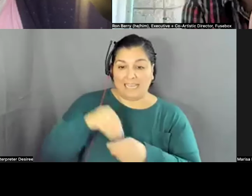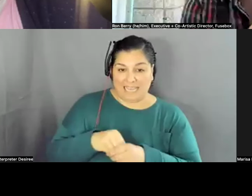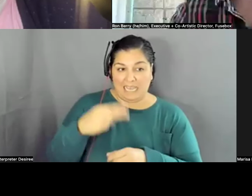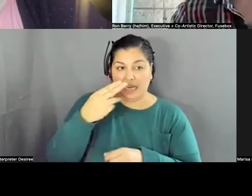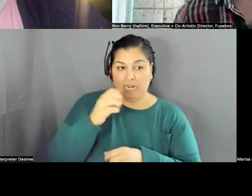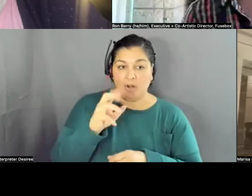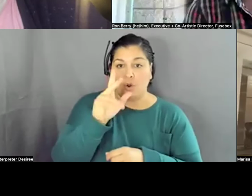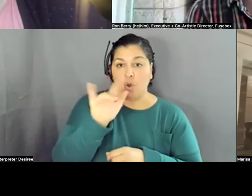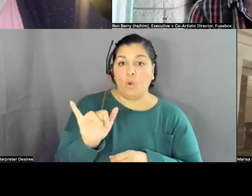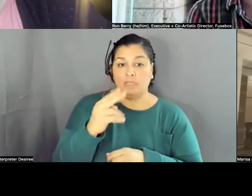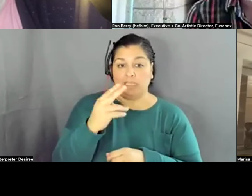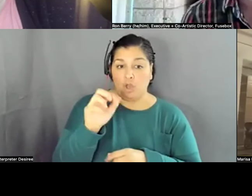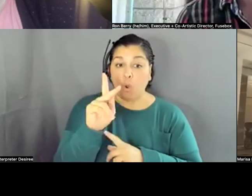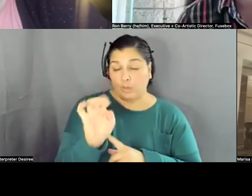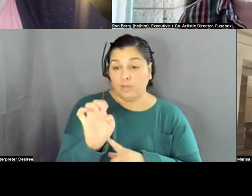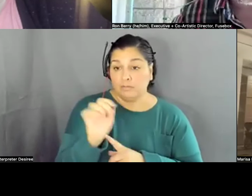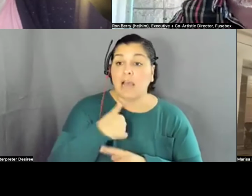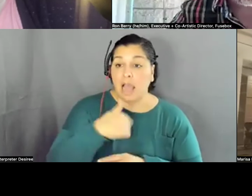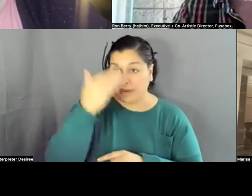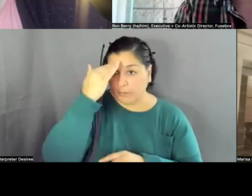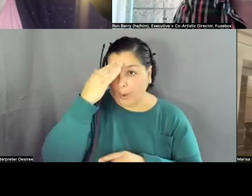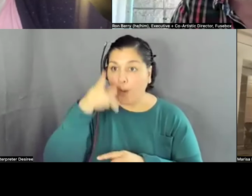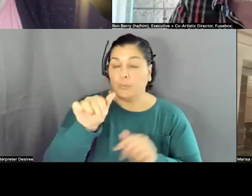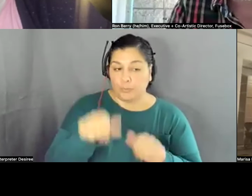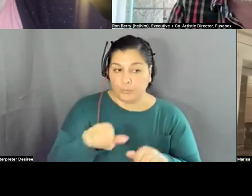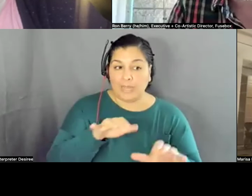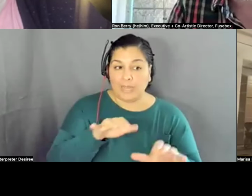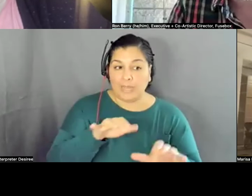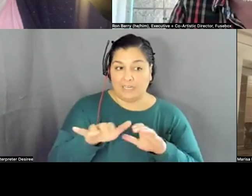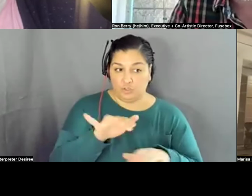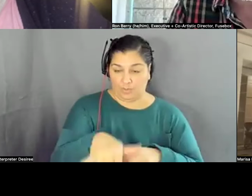And, as a, being inside of community,